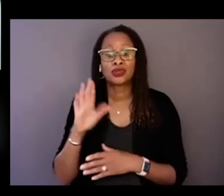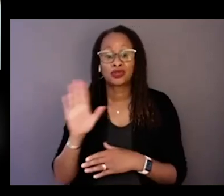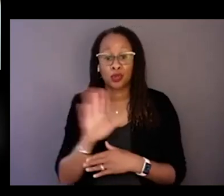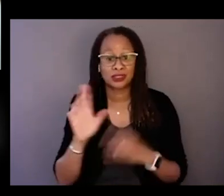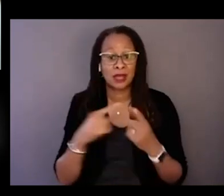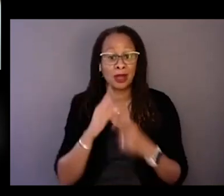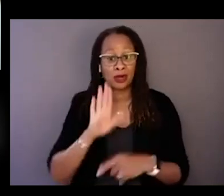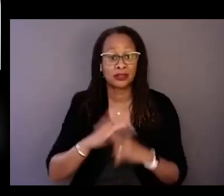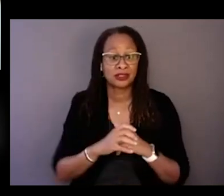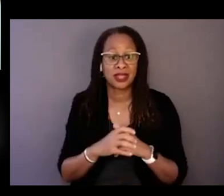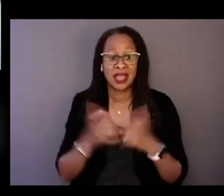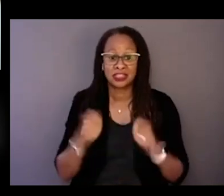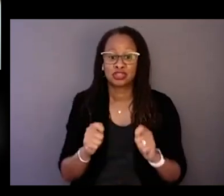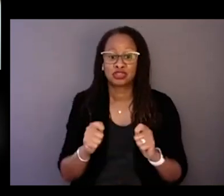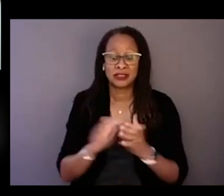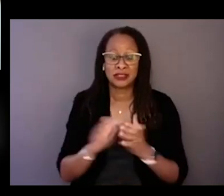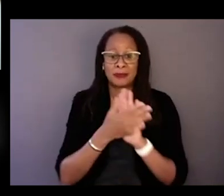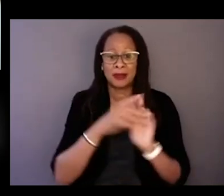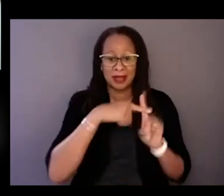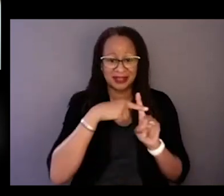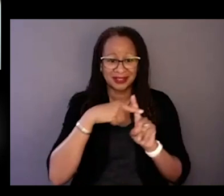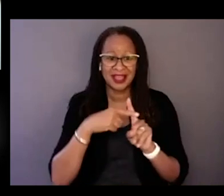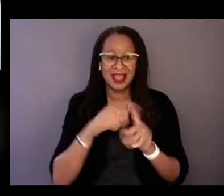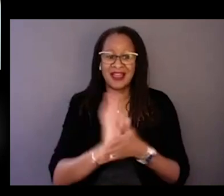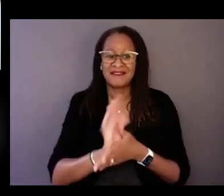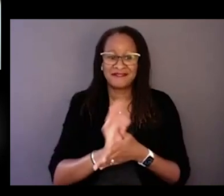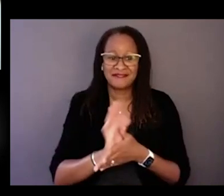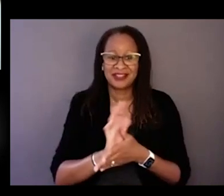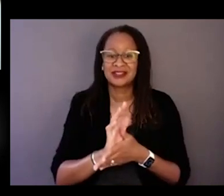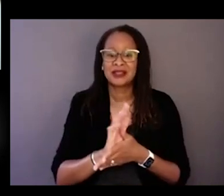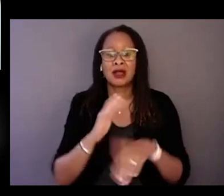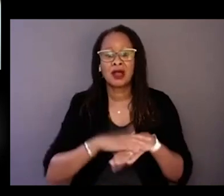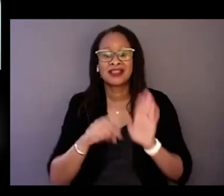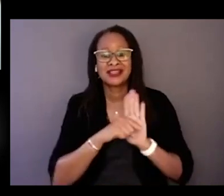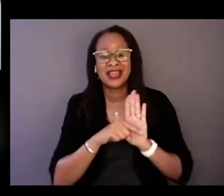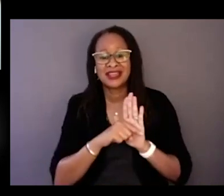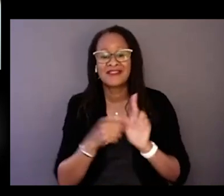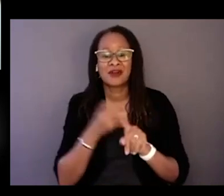And she's trying to be positive. And she's saying these films are focusing on the negative from forever ago and she wants to be positive.